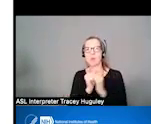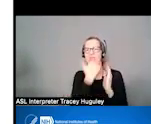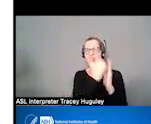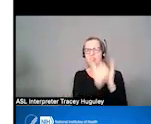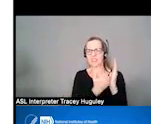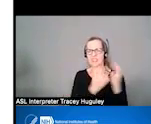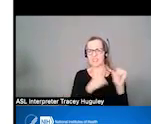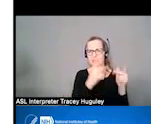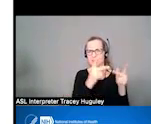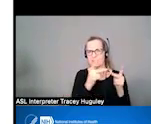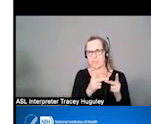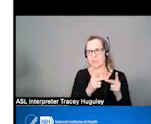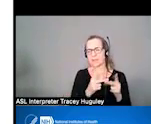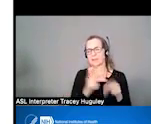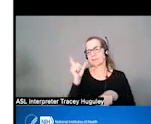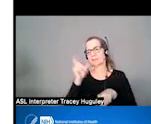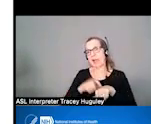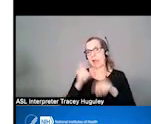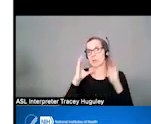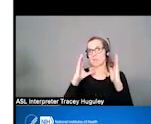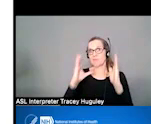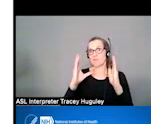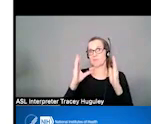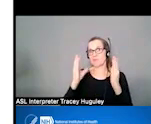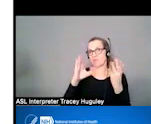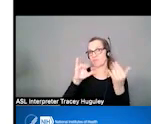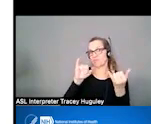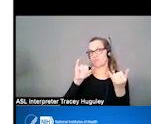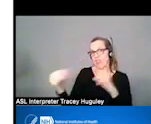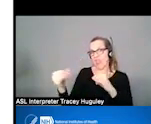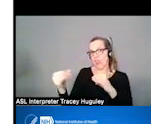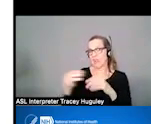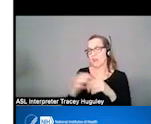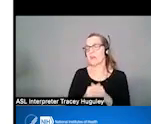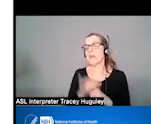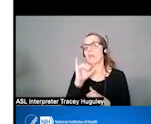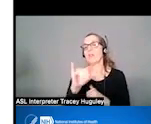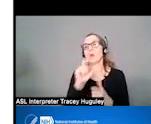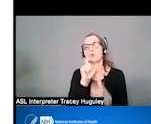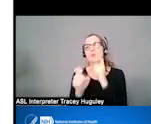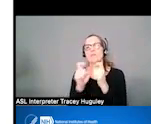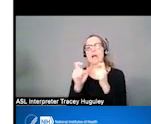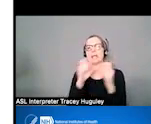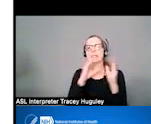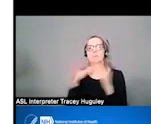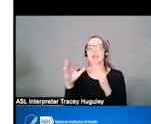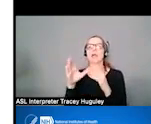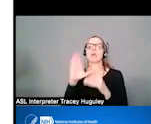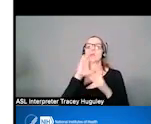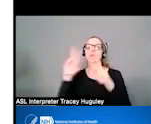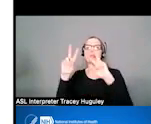or the timeline needs to be revised, and in those cases, those revised plans would, again, be assessed and approved by NIH.